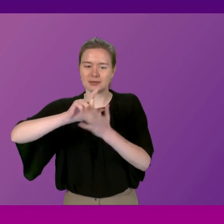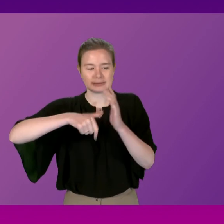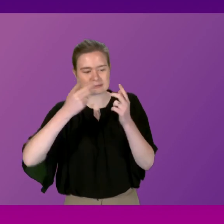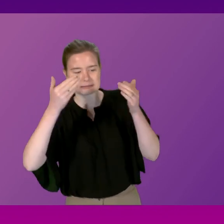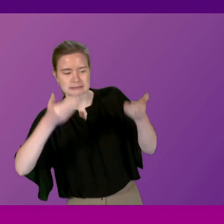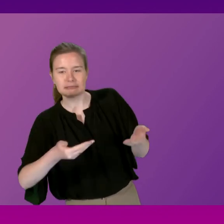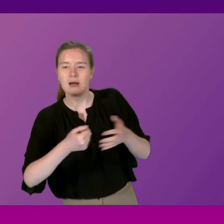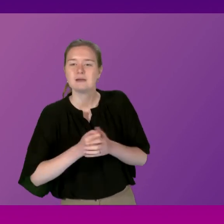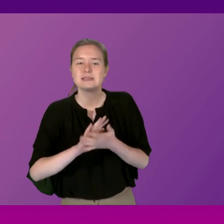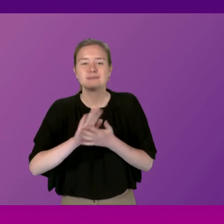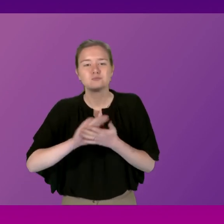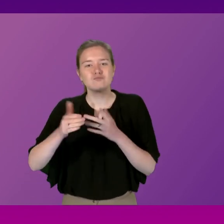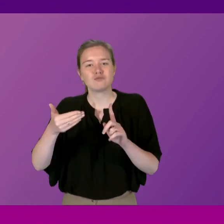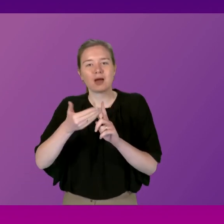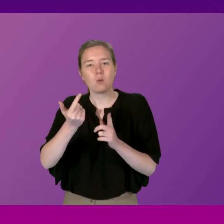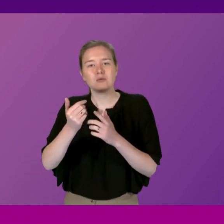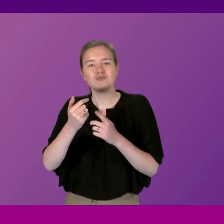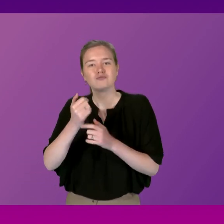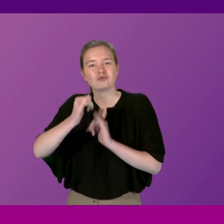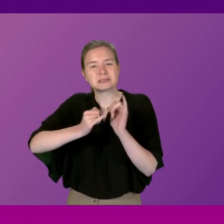Does she recognise that one of the criticisms that has been levelled at Scotland by the